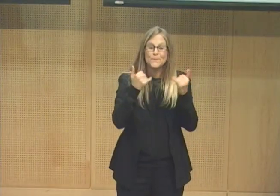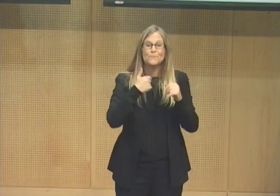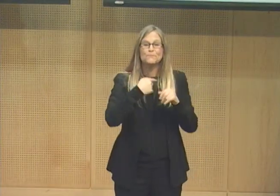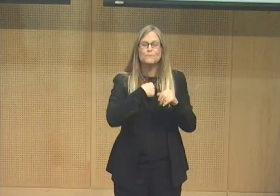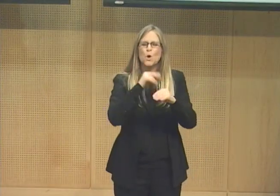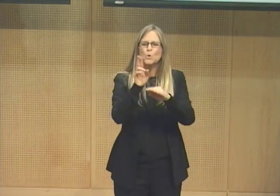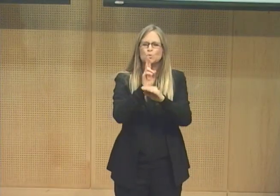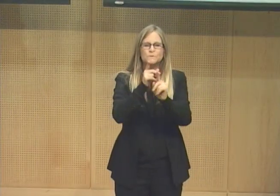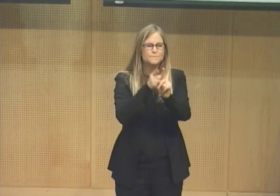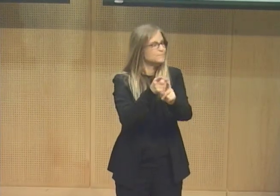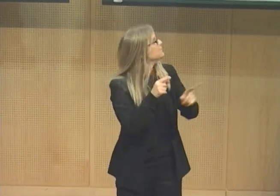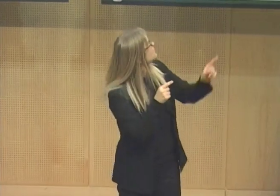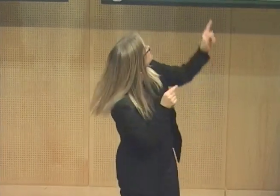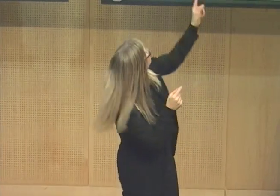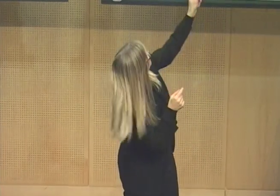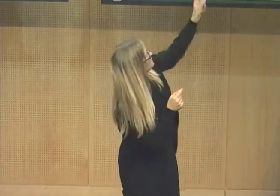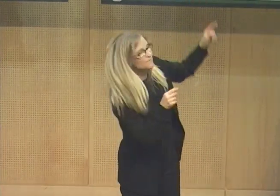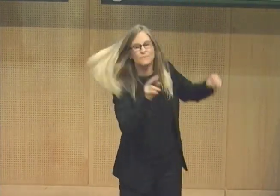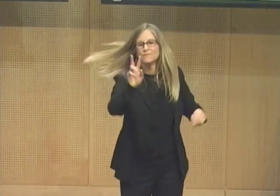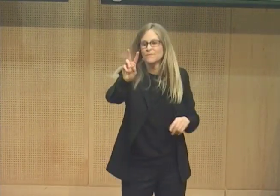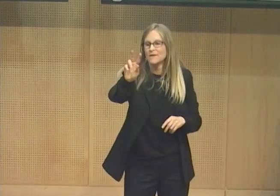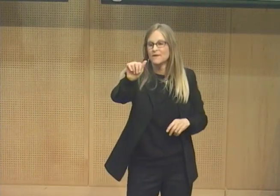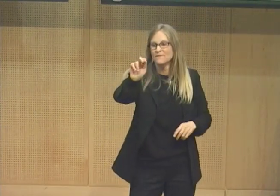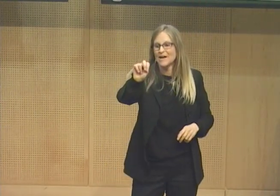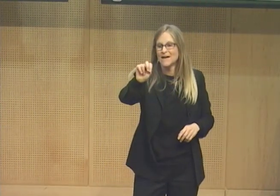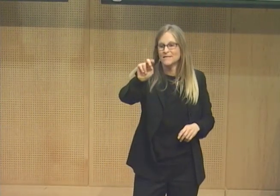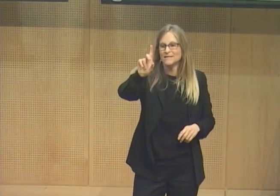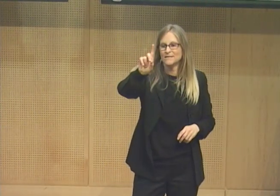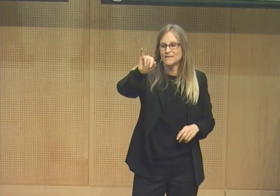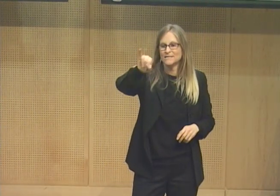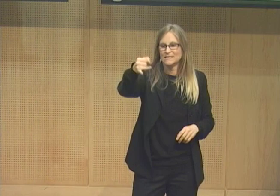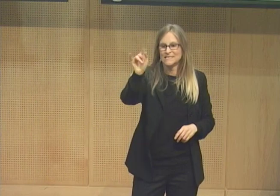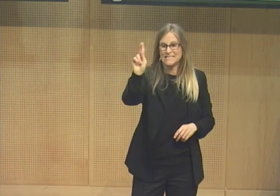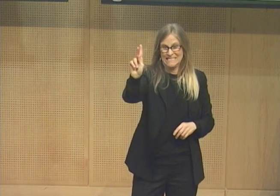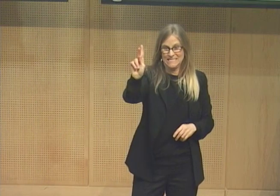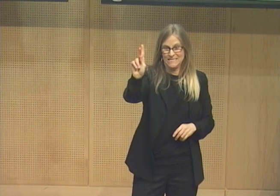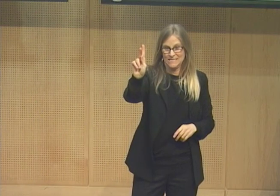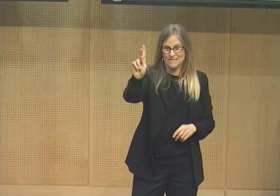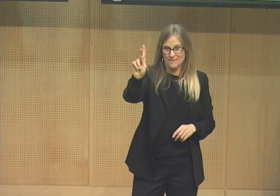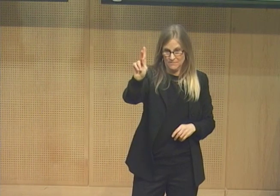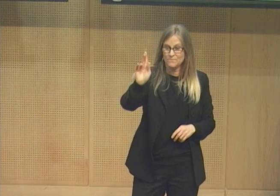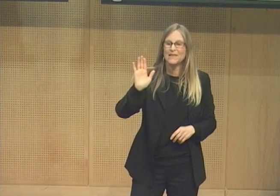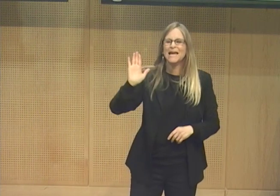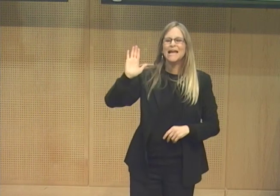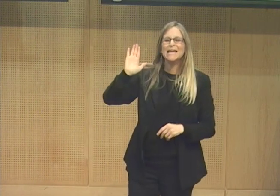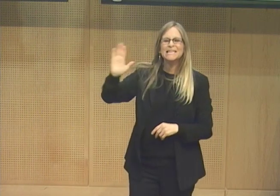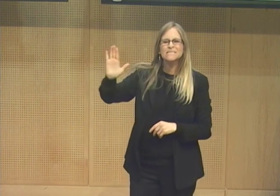I used a lot of van Dijk's framework